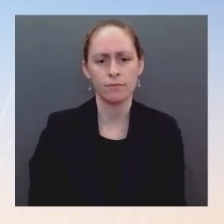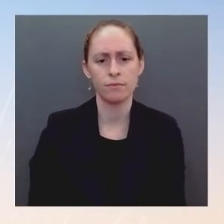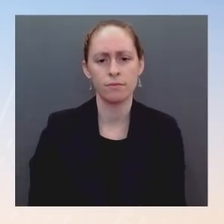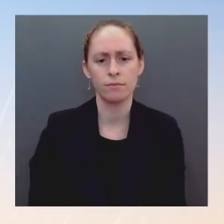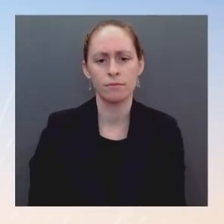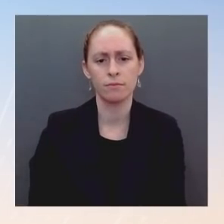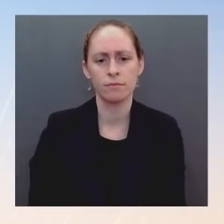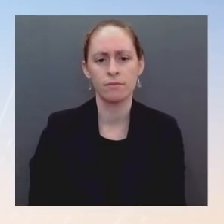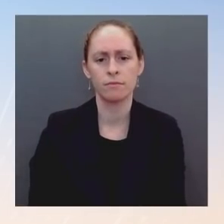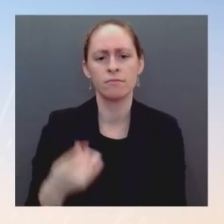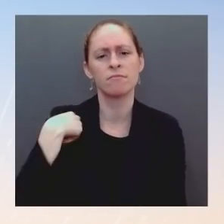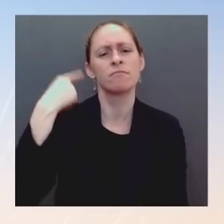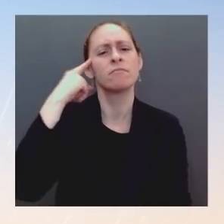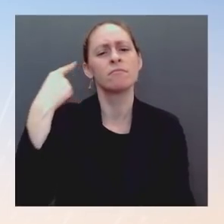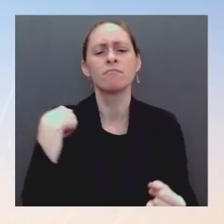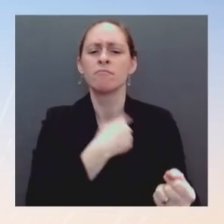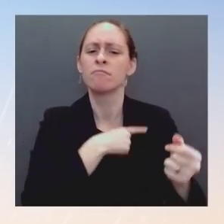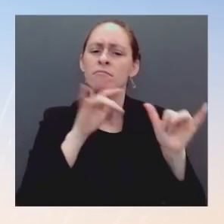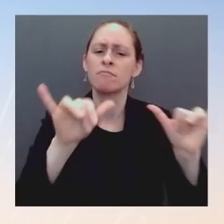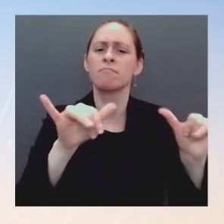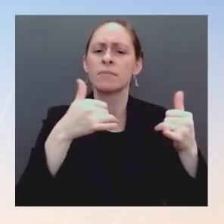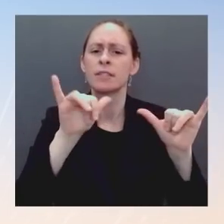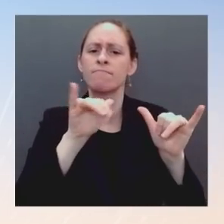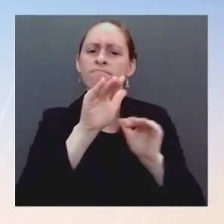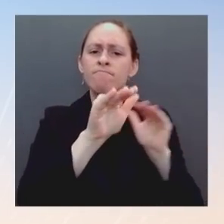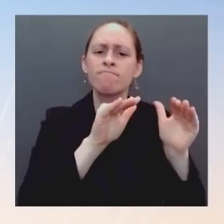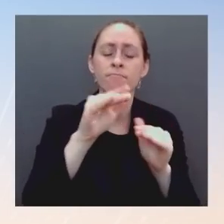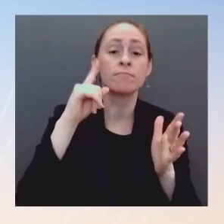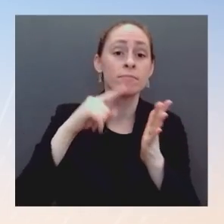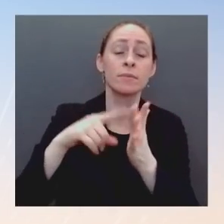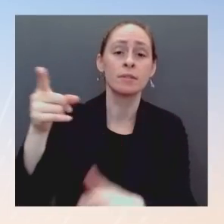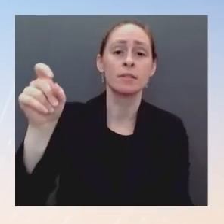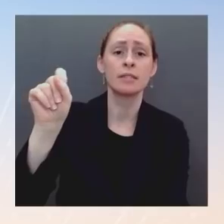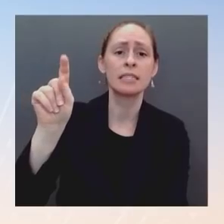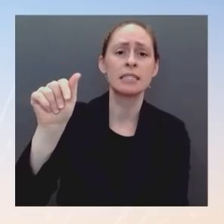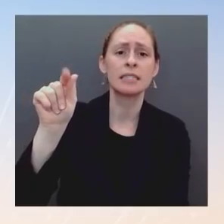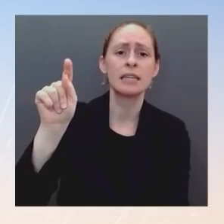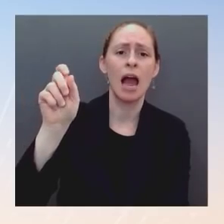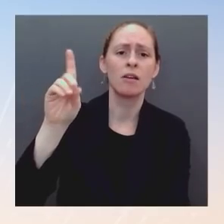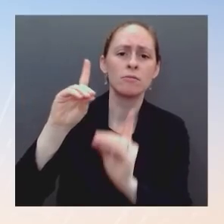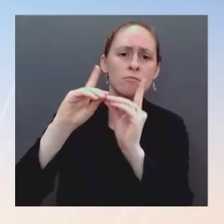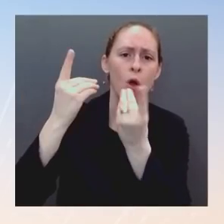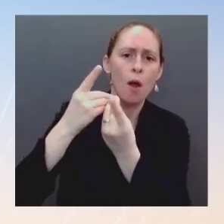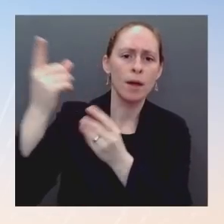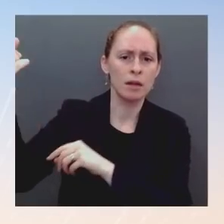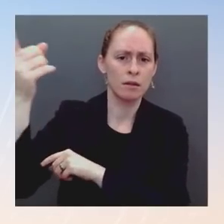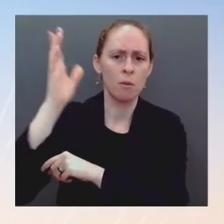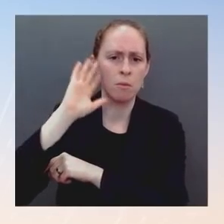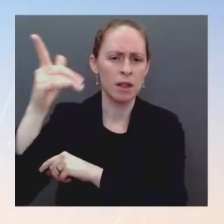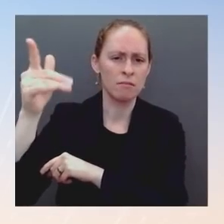with Foreign Minister Lavrov, I believe tomorrow. That would be a next step in our diplomatic efforts and engagements here.